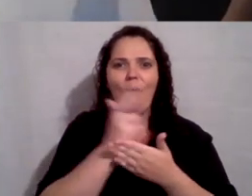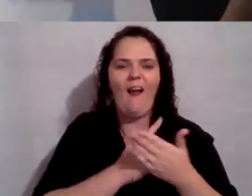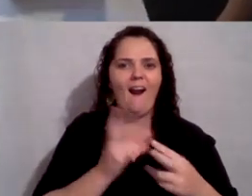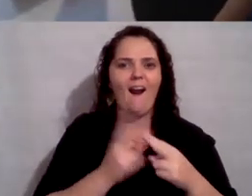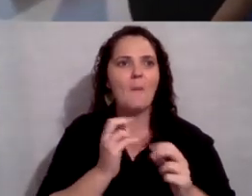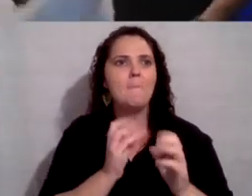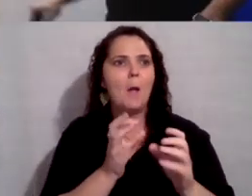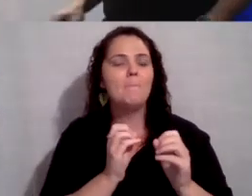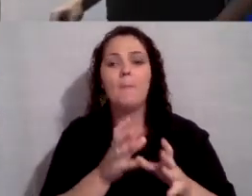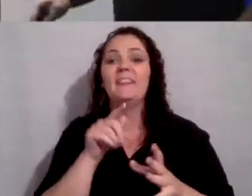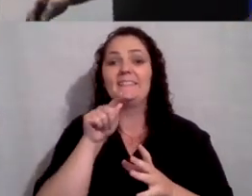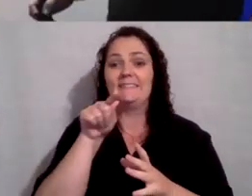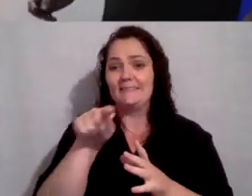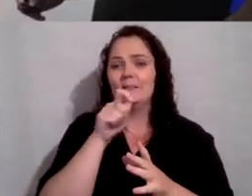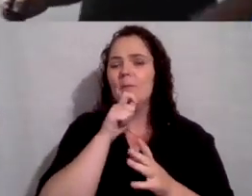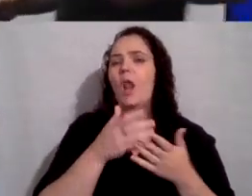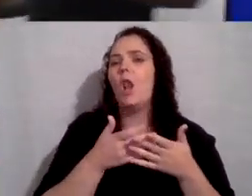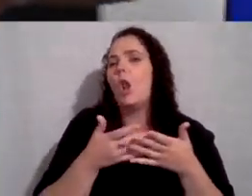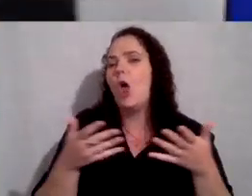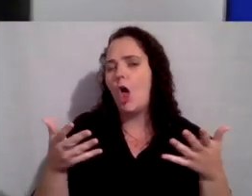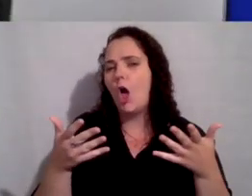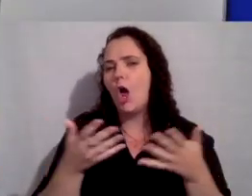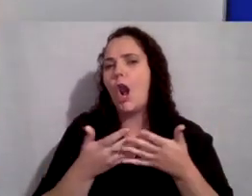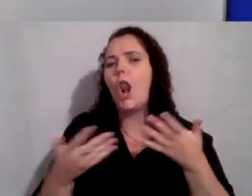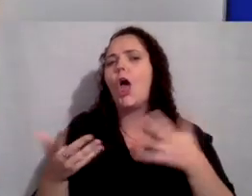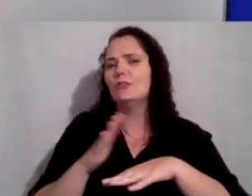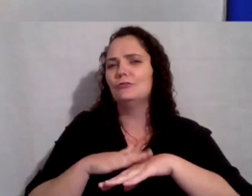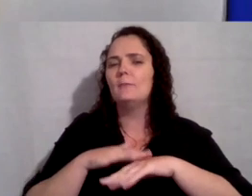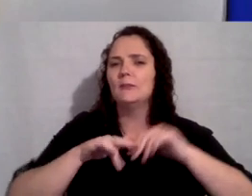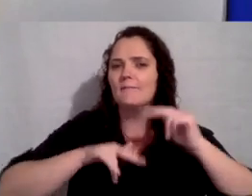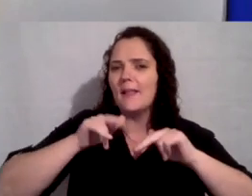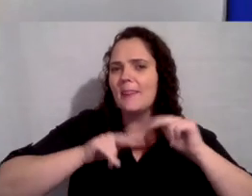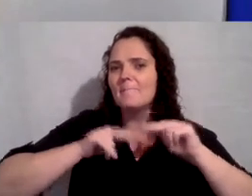tonight we're going to be doing some more sustained drawings – they take a little bit longer to develop and to build.